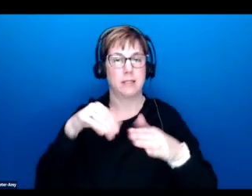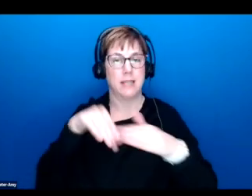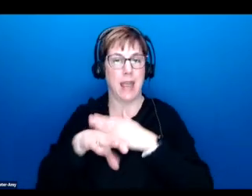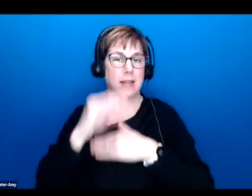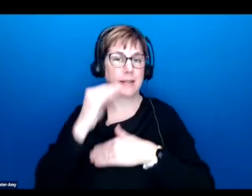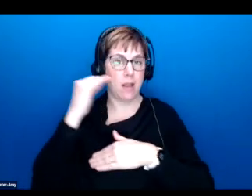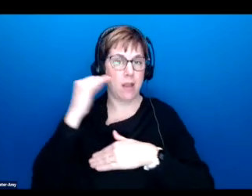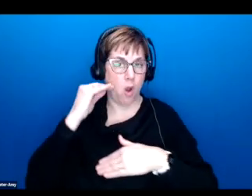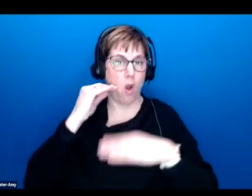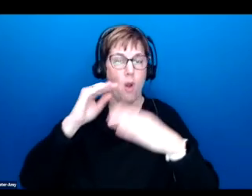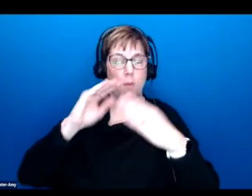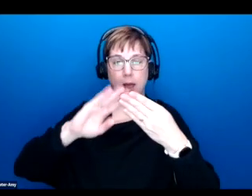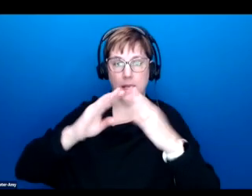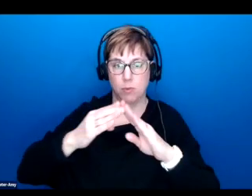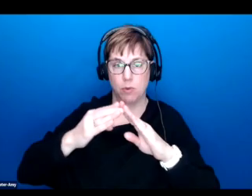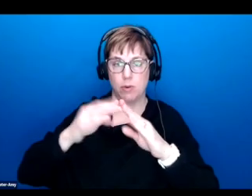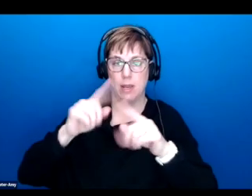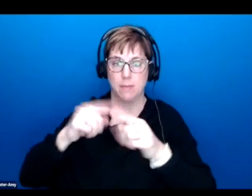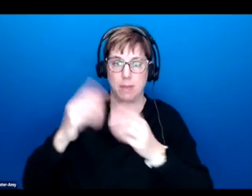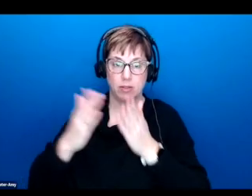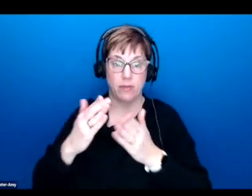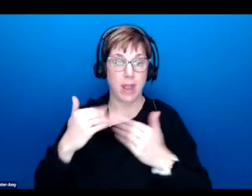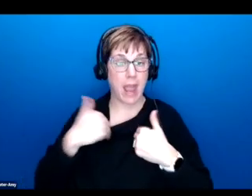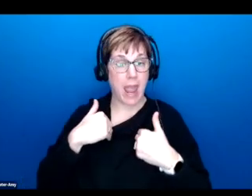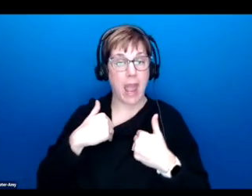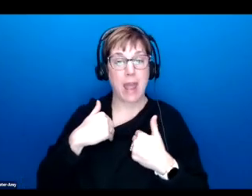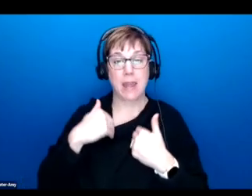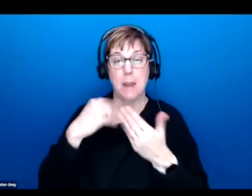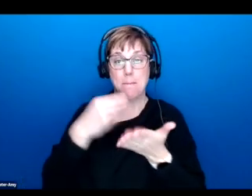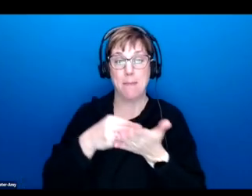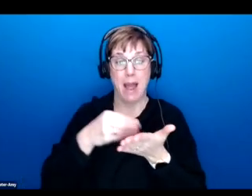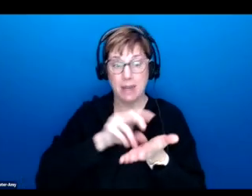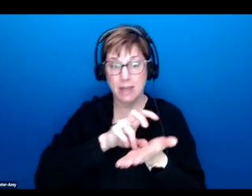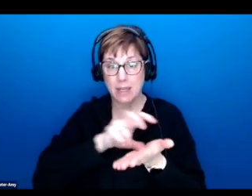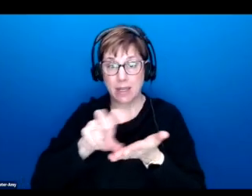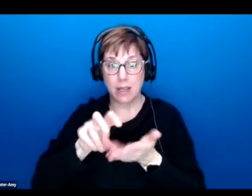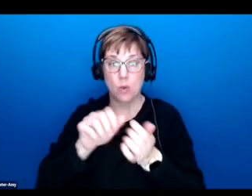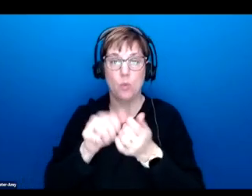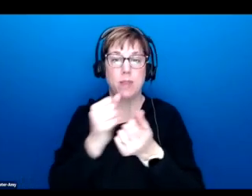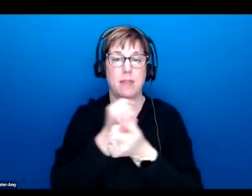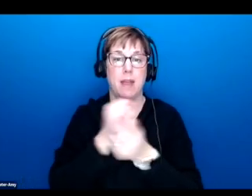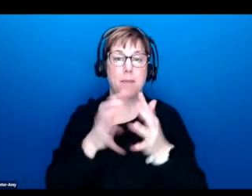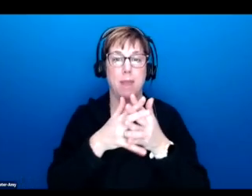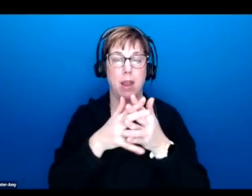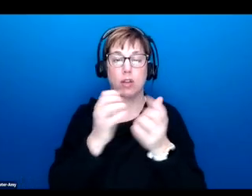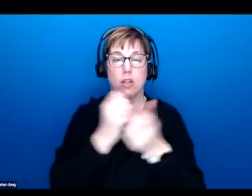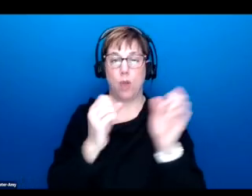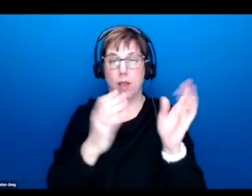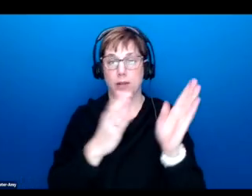You had an influx of money that went to states through the American Rescue Plan Act. It allowed states to expand